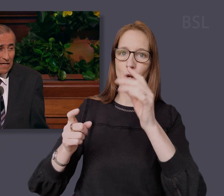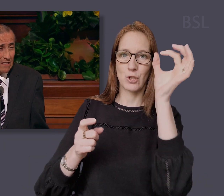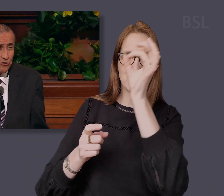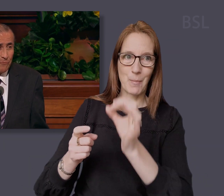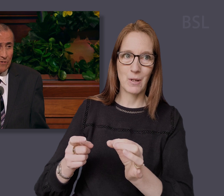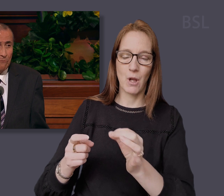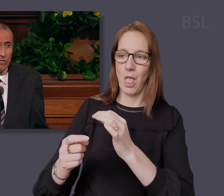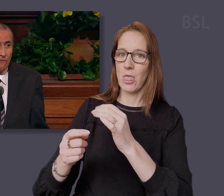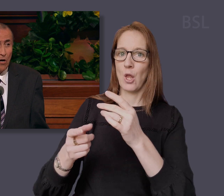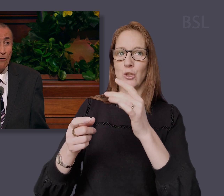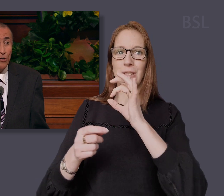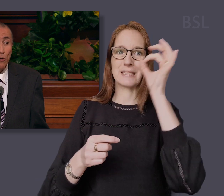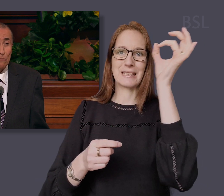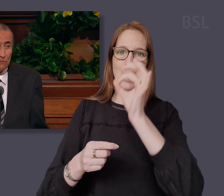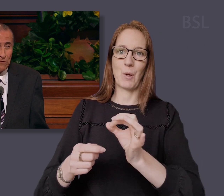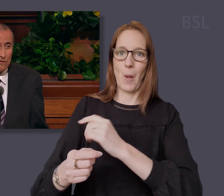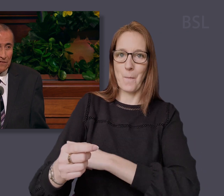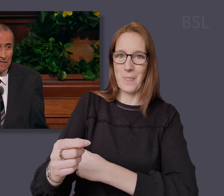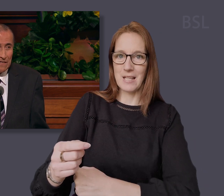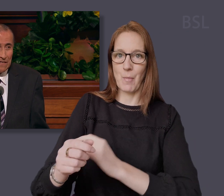and “the Shepherd and Bishop of [our] souls.”